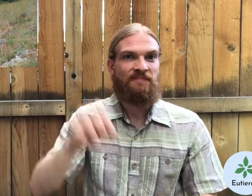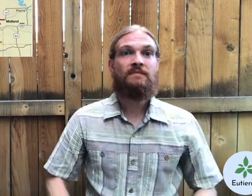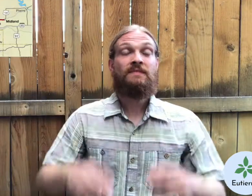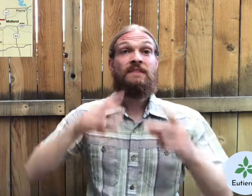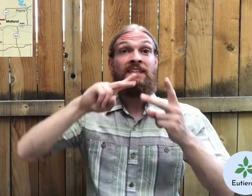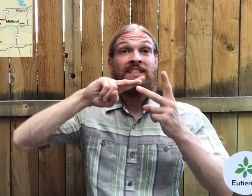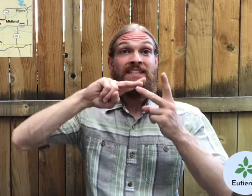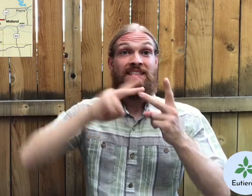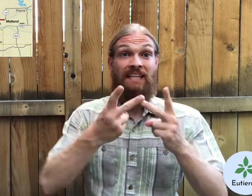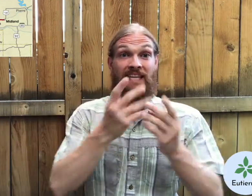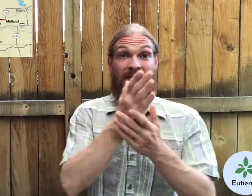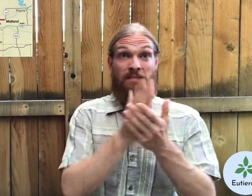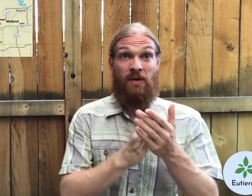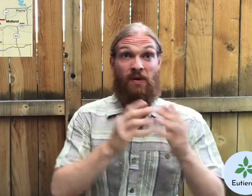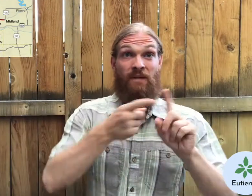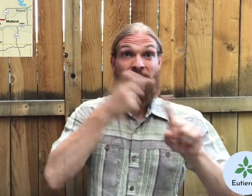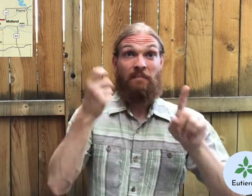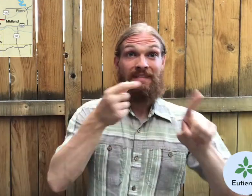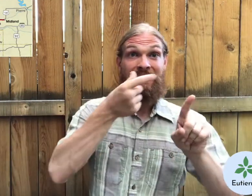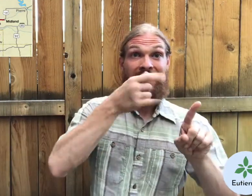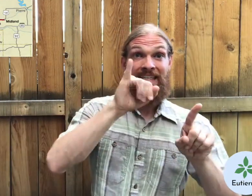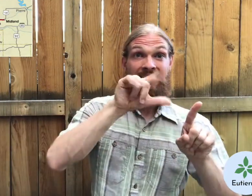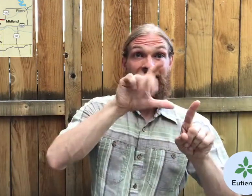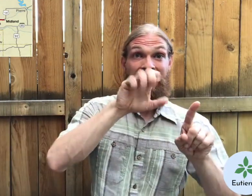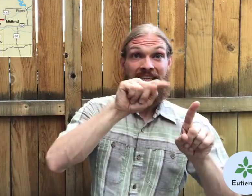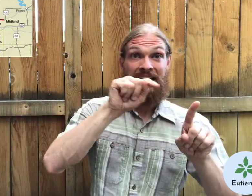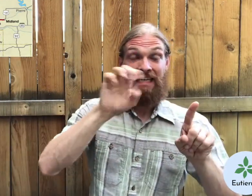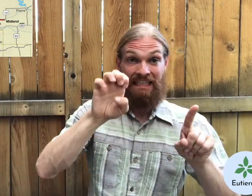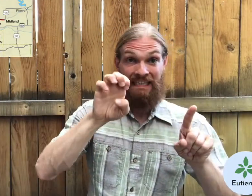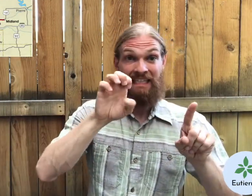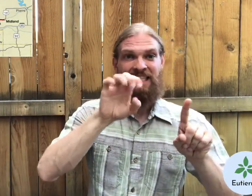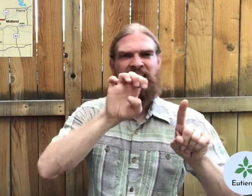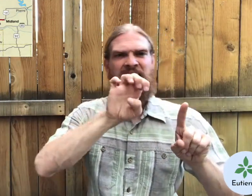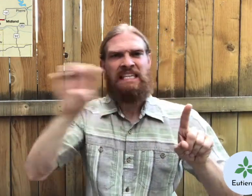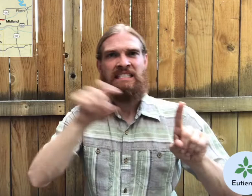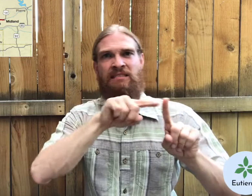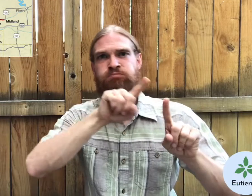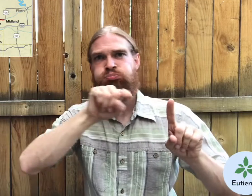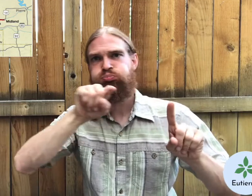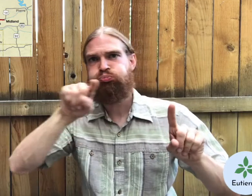The second part of the route goes east from Gillette,